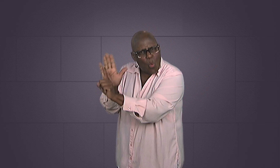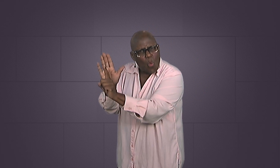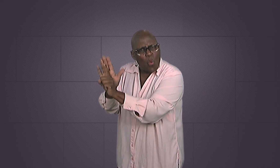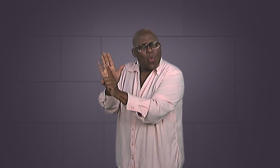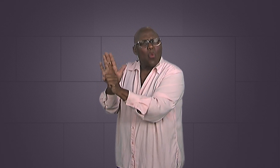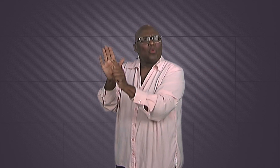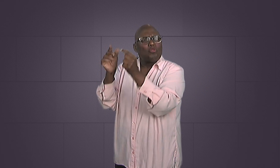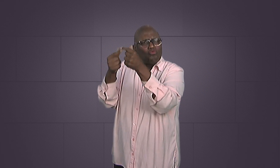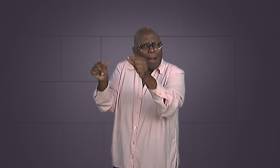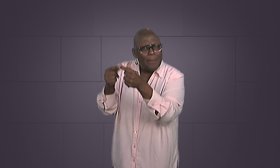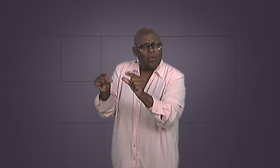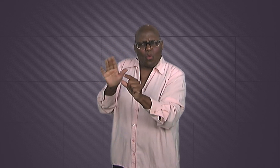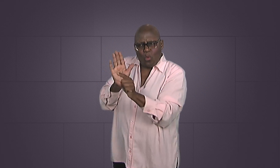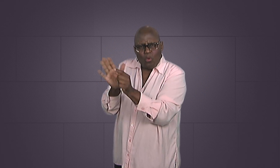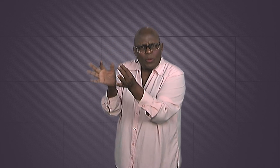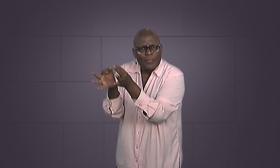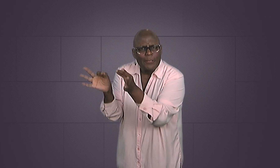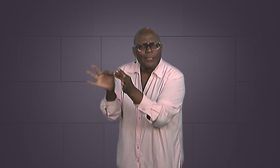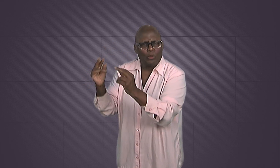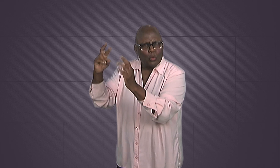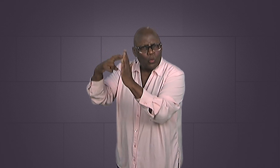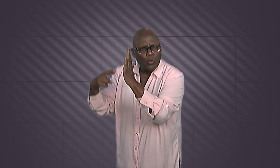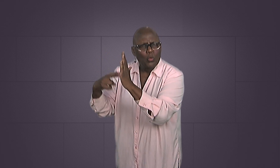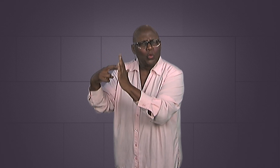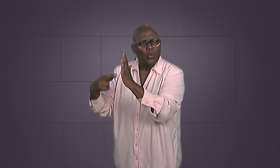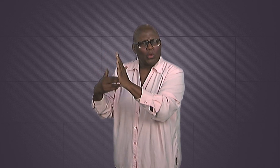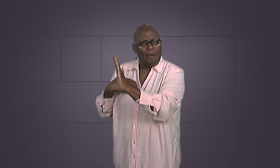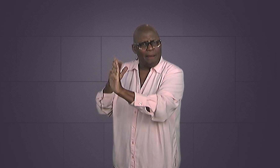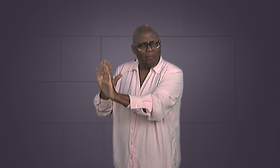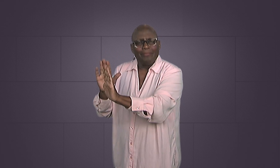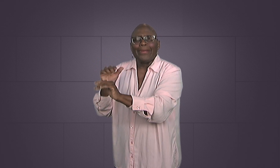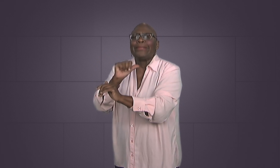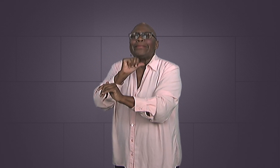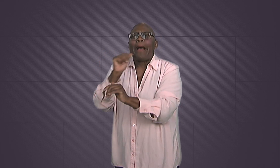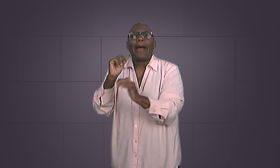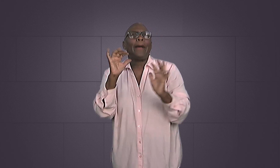that has its own grammar and syntax.